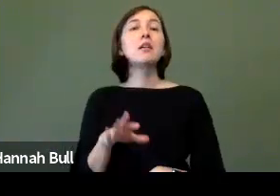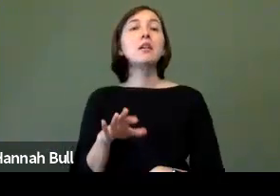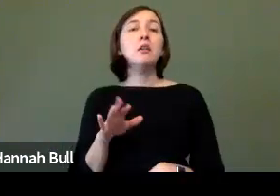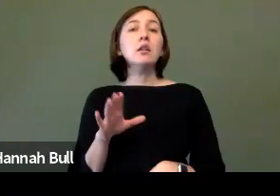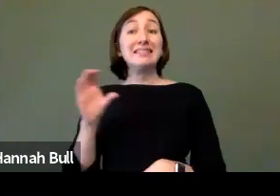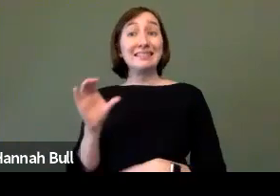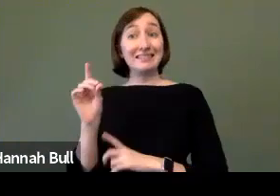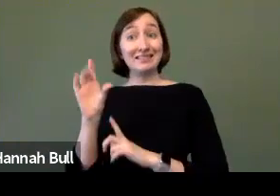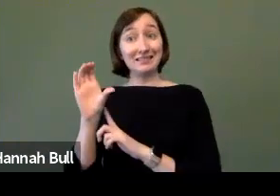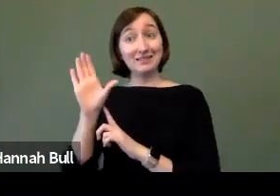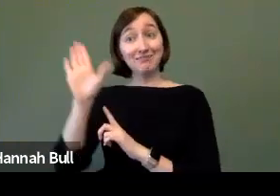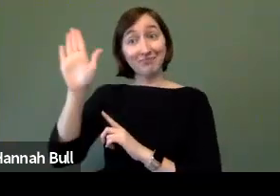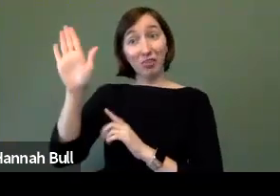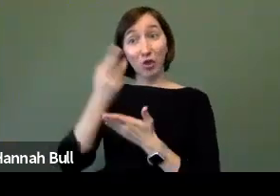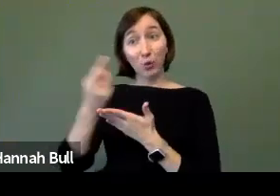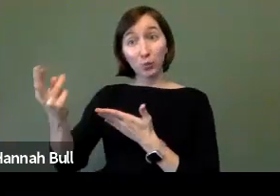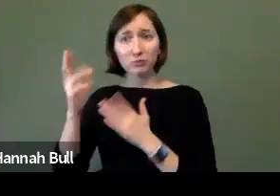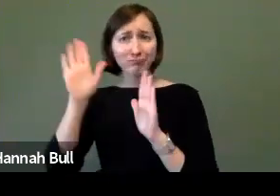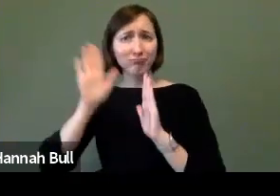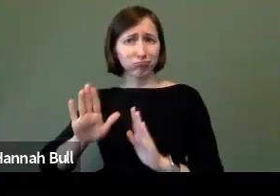It's their coping with stress resource page.